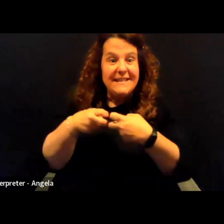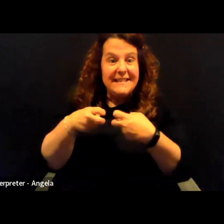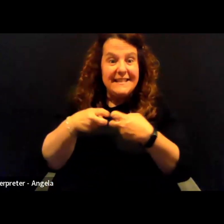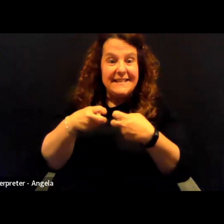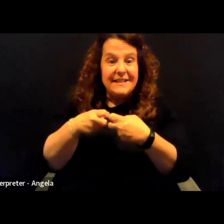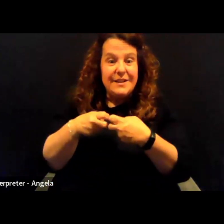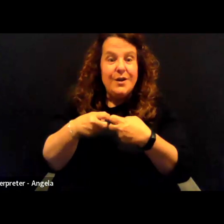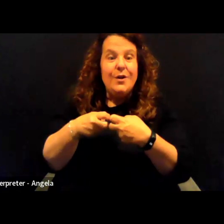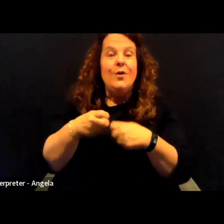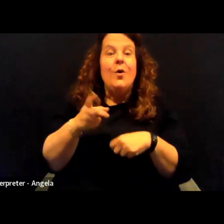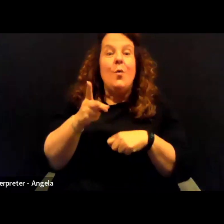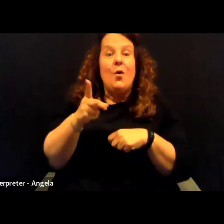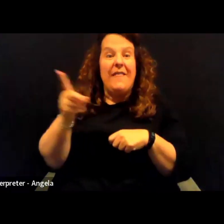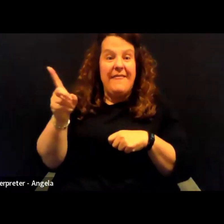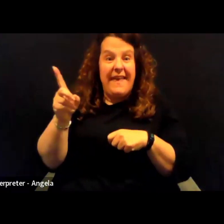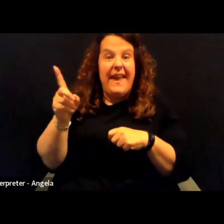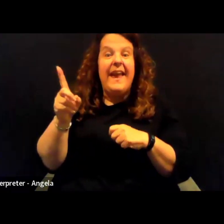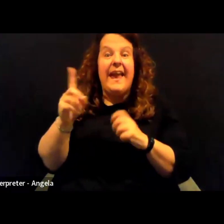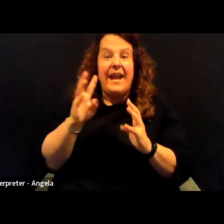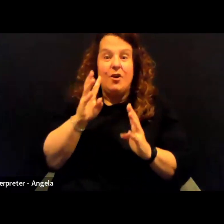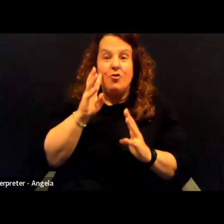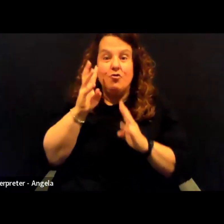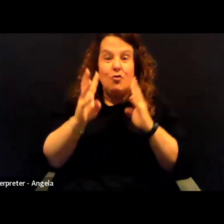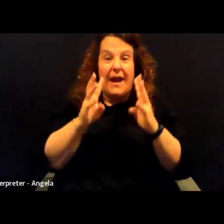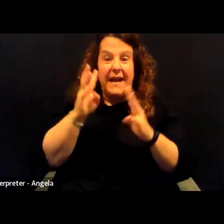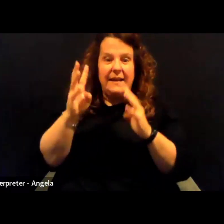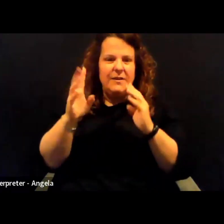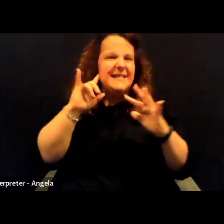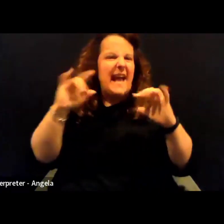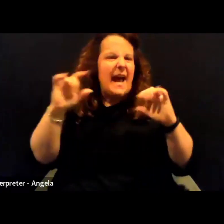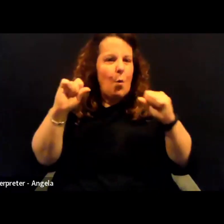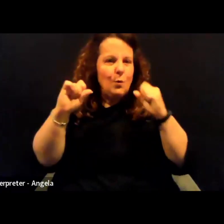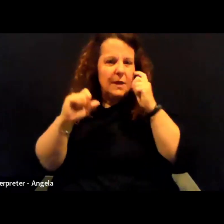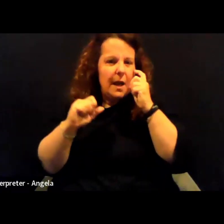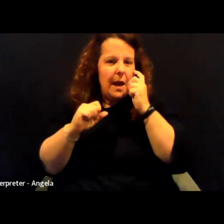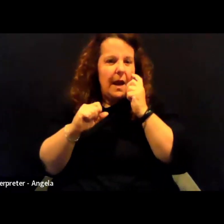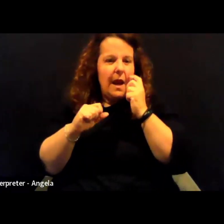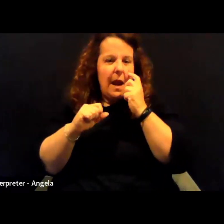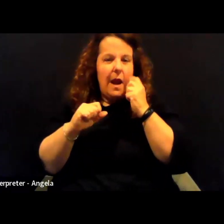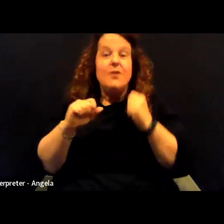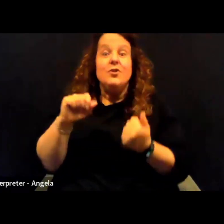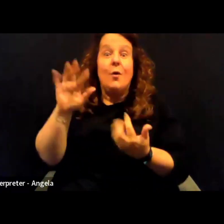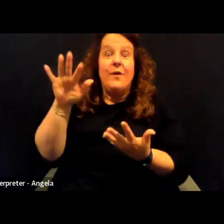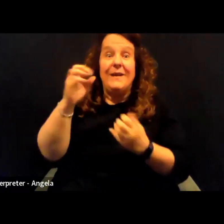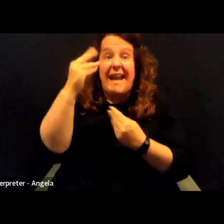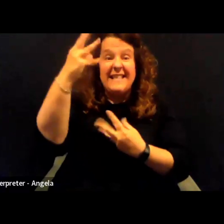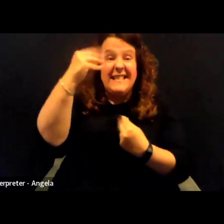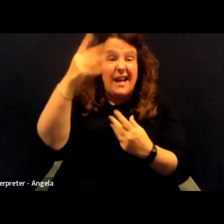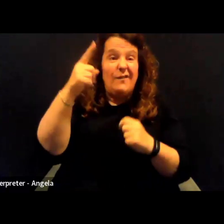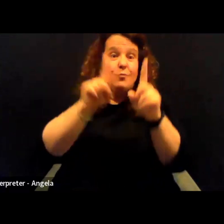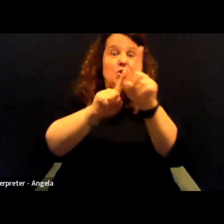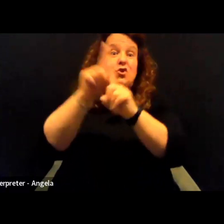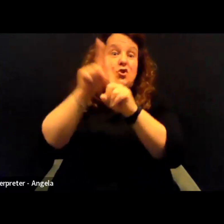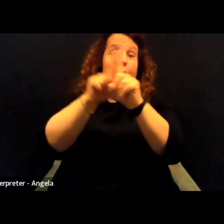and they create, it's done by sounds. So they'll get data from some star that's far,